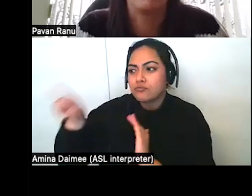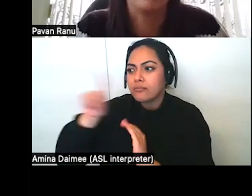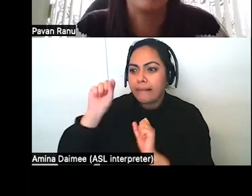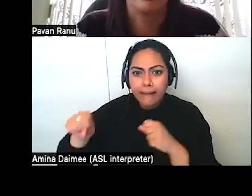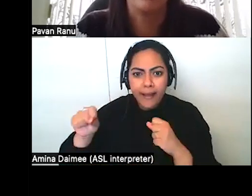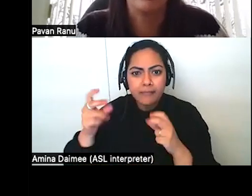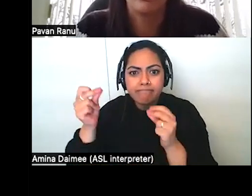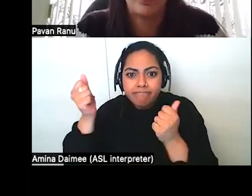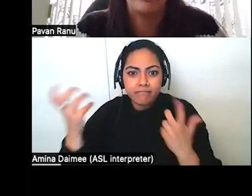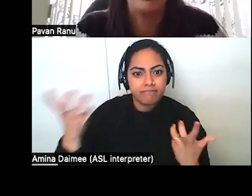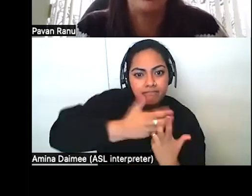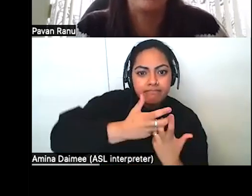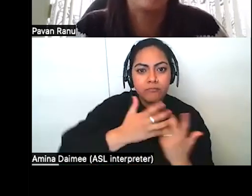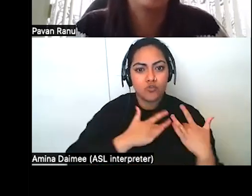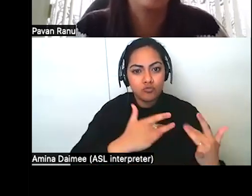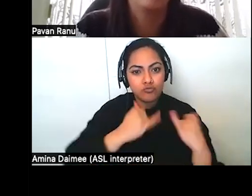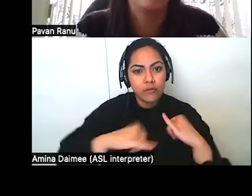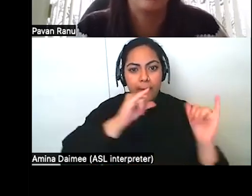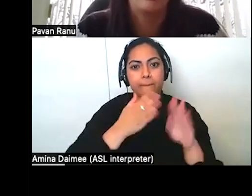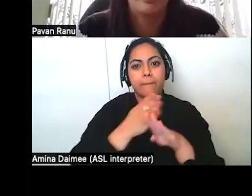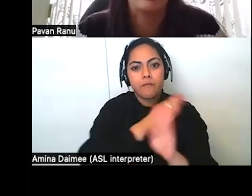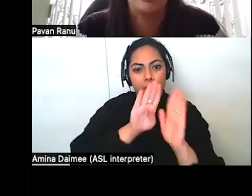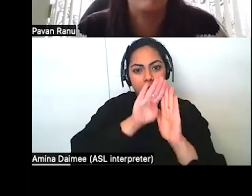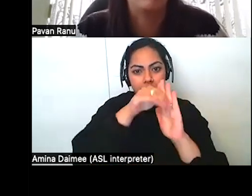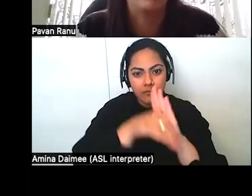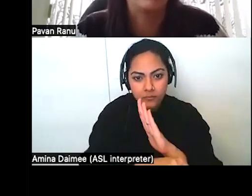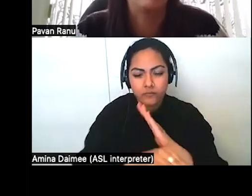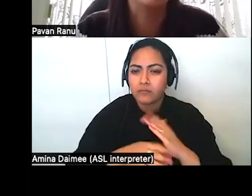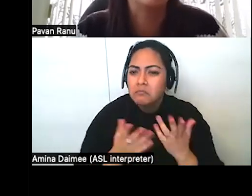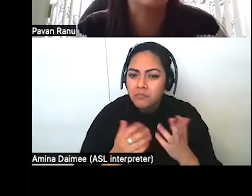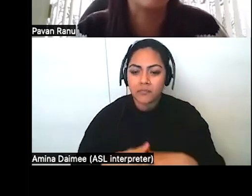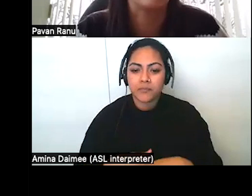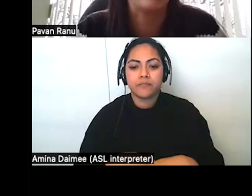mystic titles, so that had to do with tarot. So, all that came first. And we didn't exactly